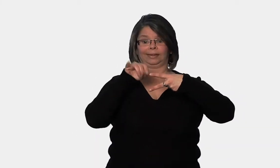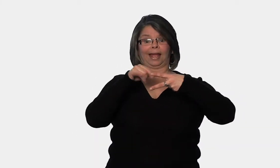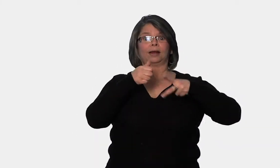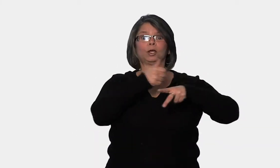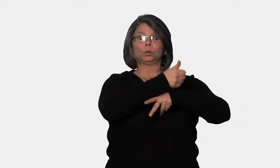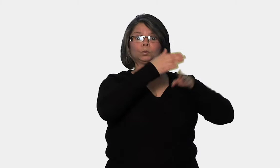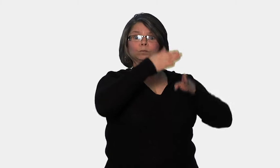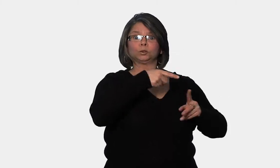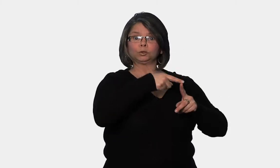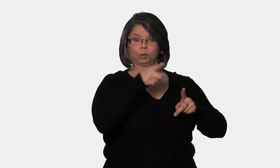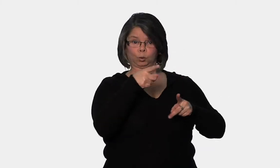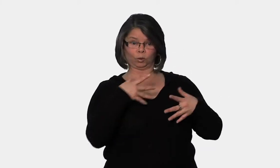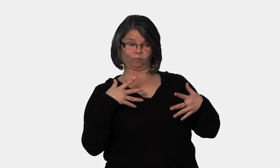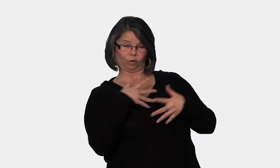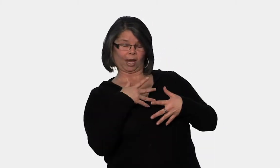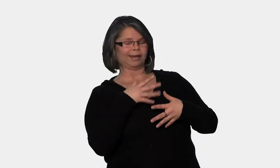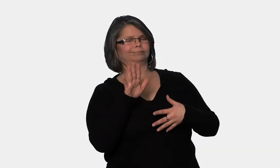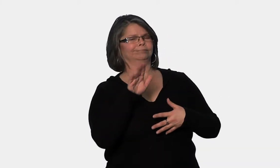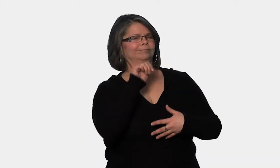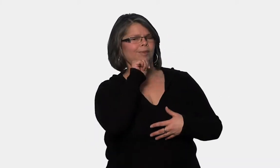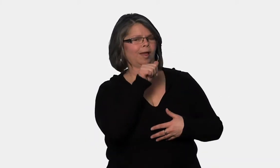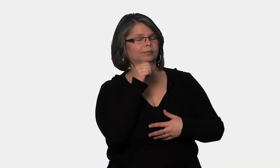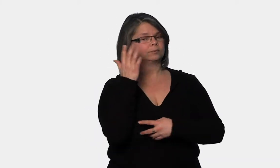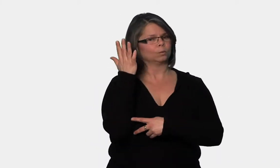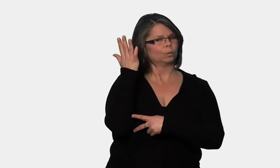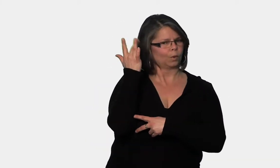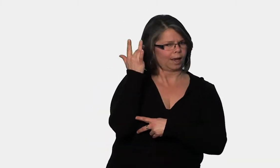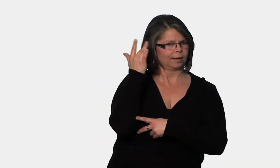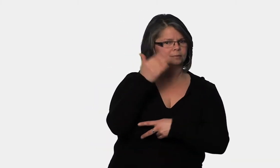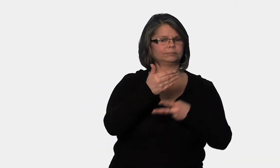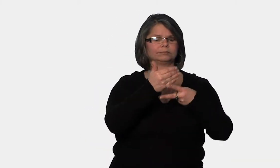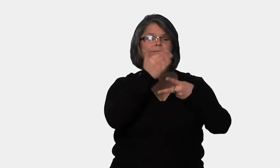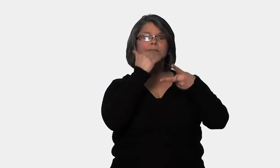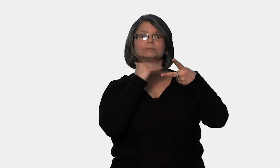why the complainant is not afraid of the accused,